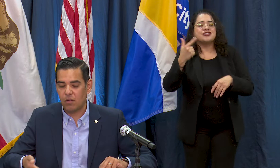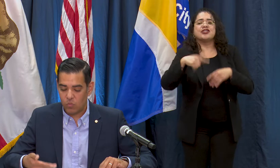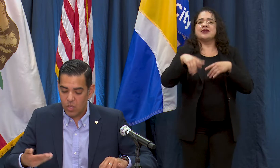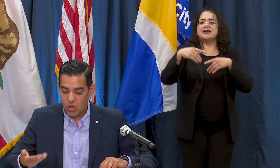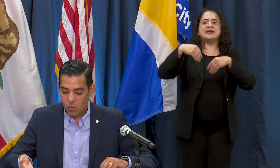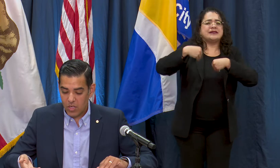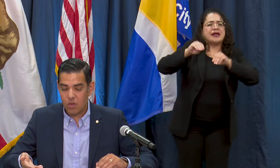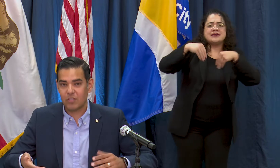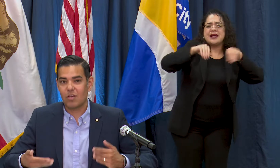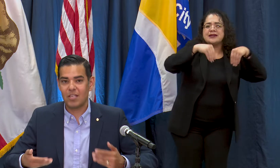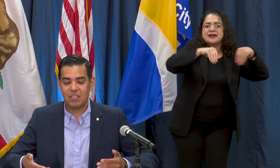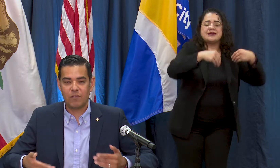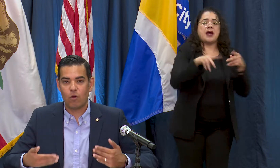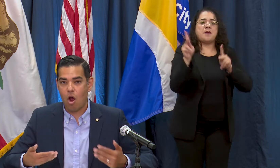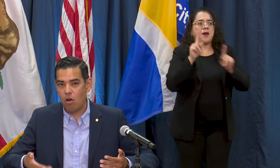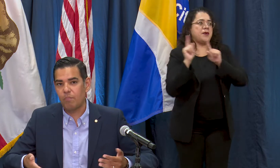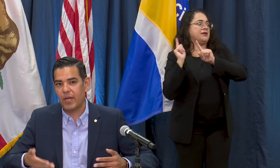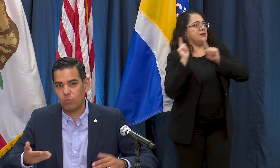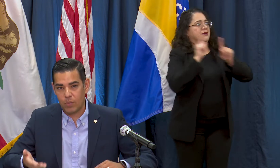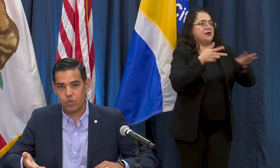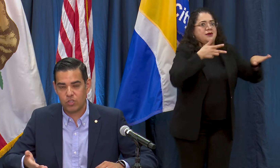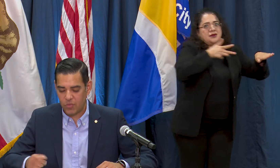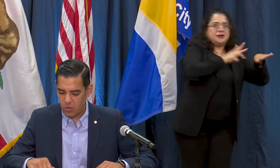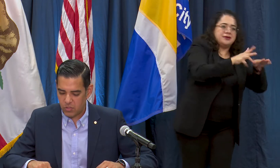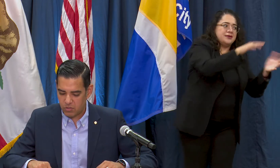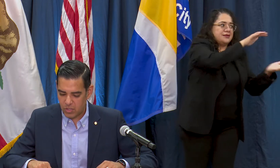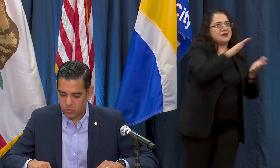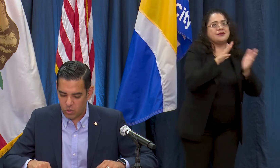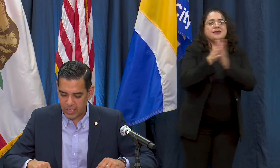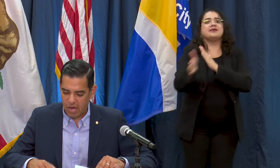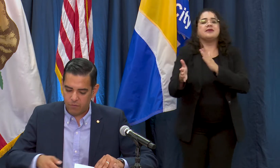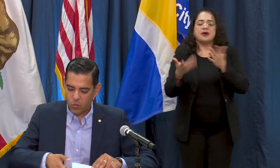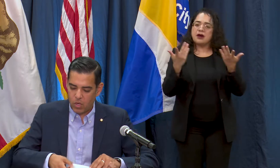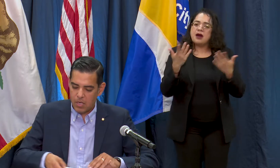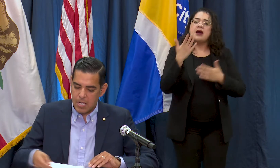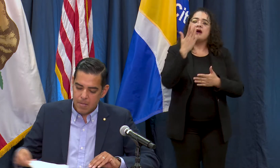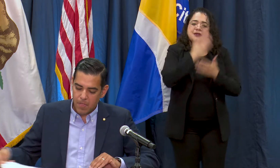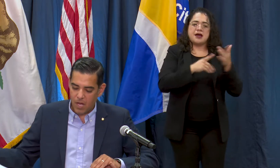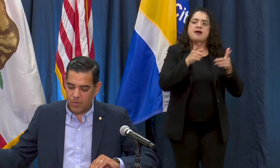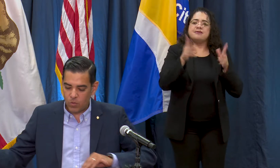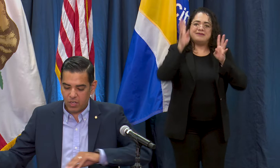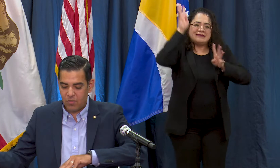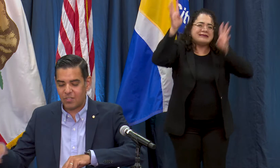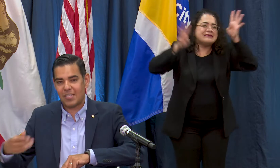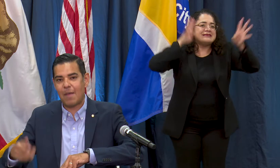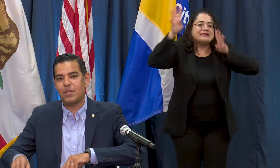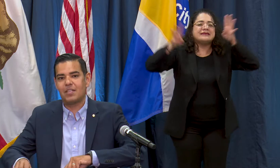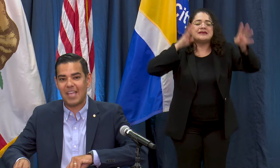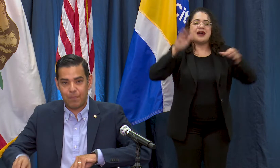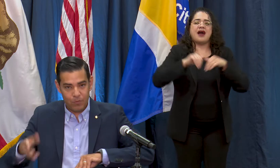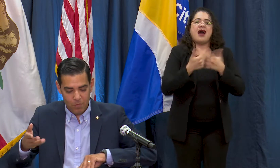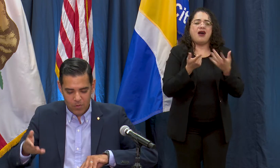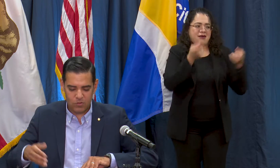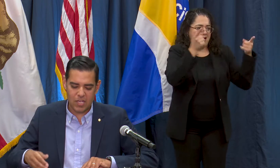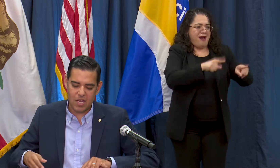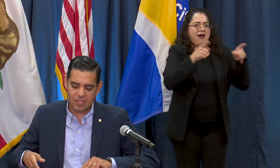and we know that's not easy for all but we appreciate those that it's working out for and we're hearing this has happened for a Mother's Day, it's